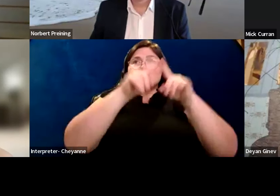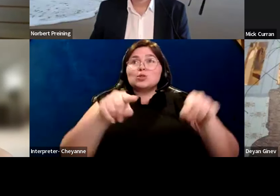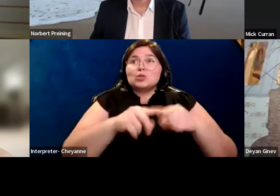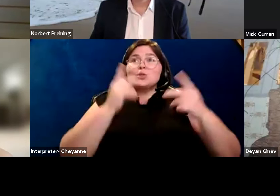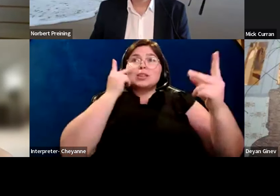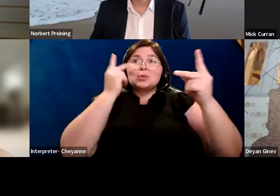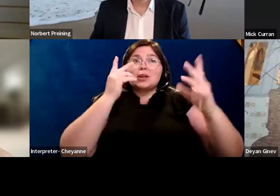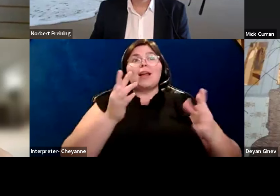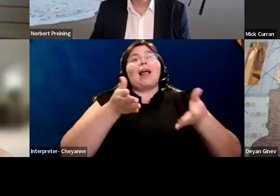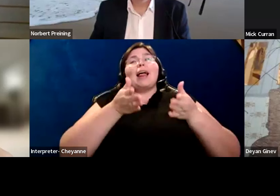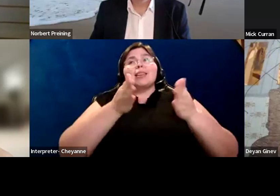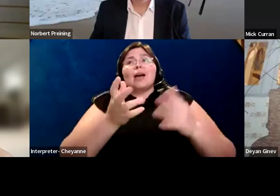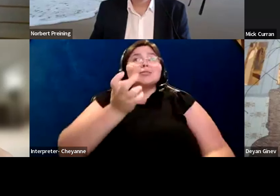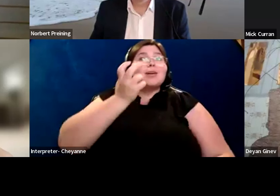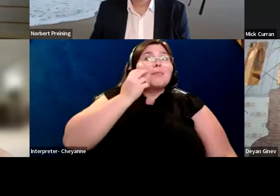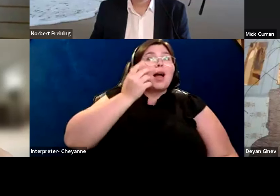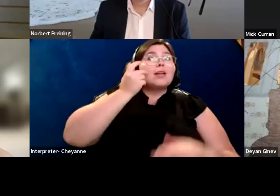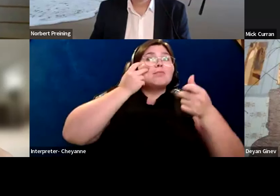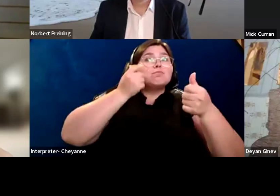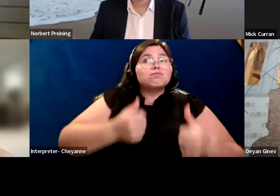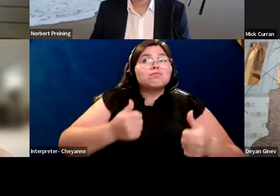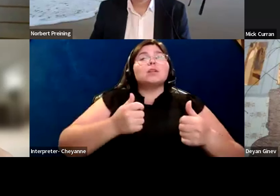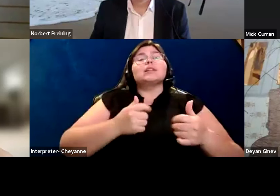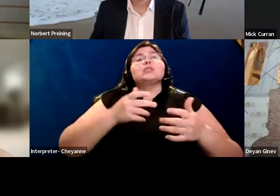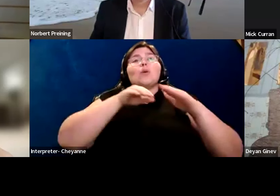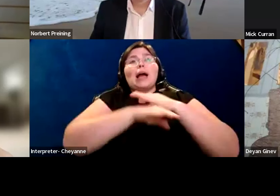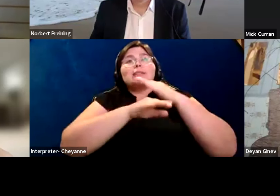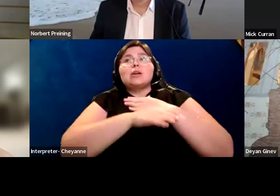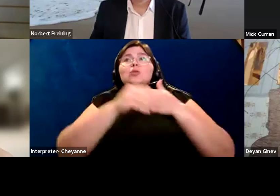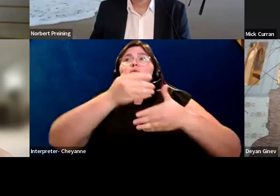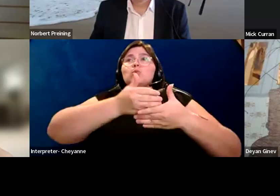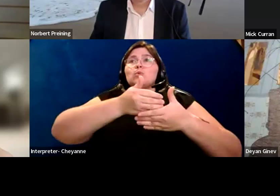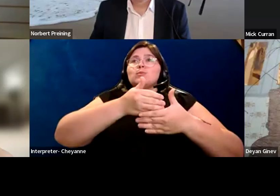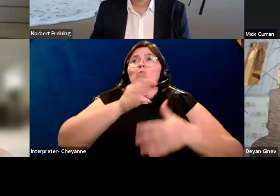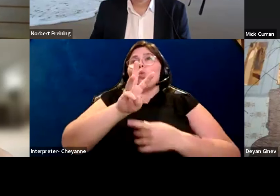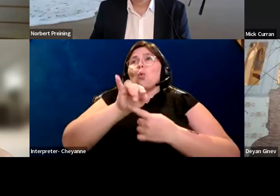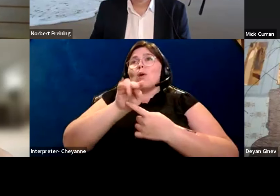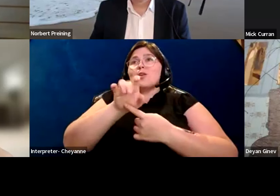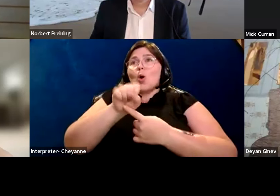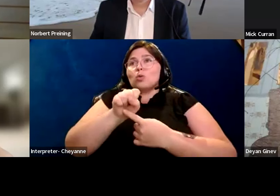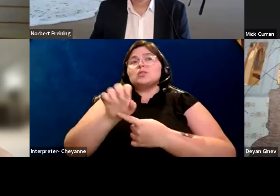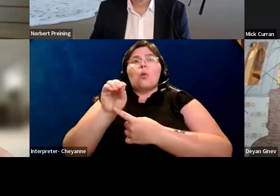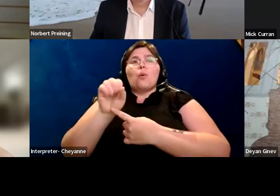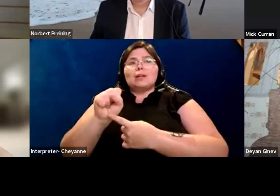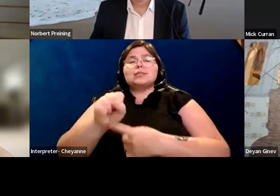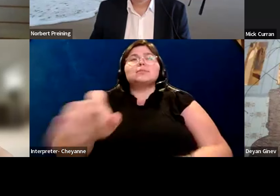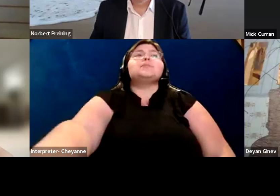to independently access the Windows Operating System, which is greatly increasing education and employment